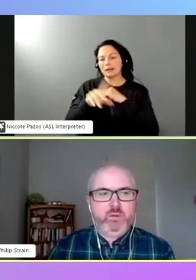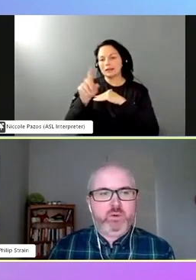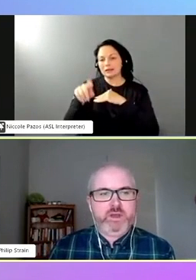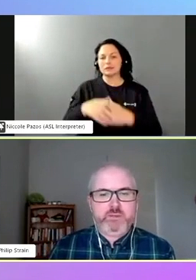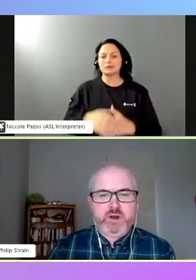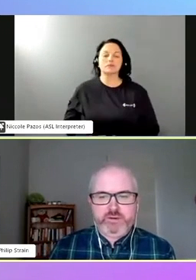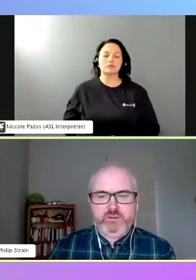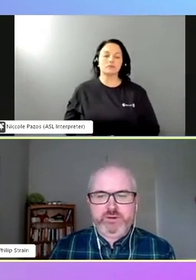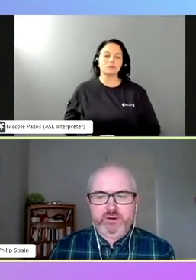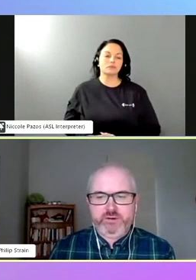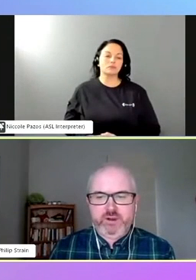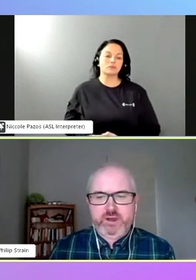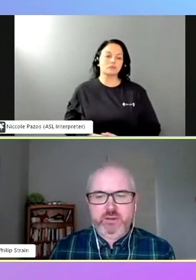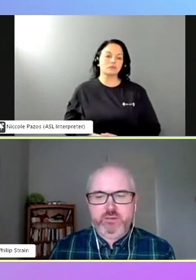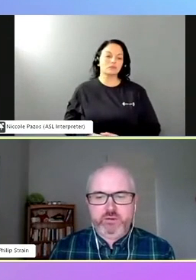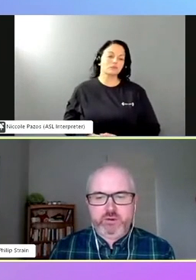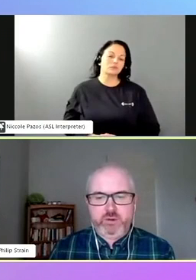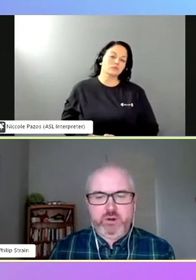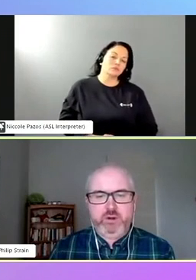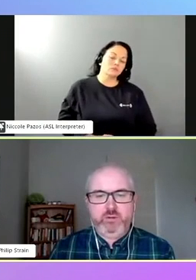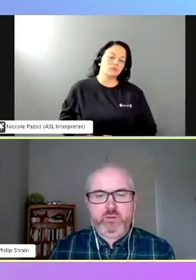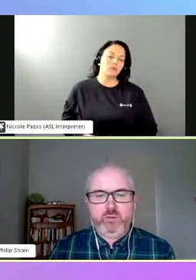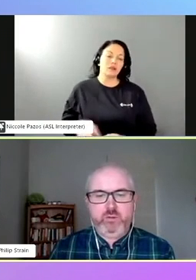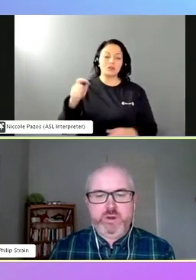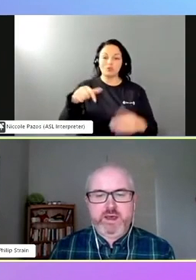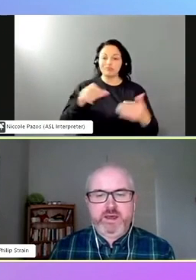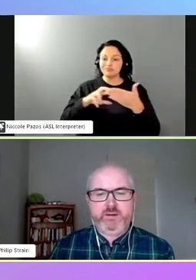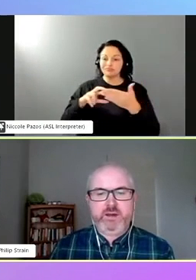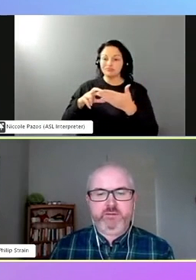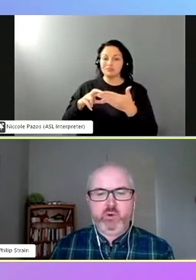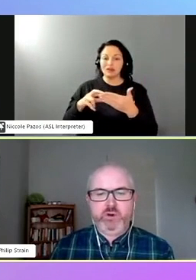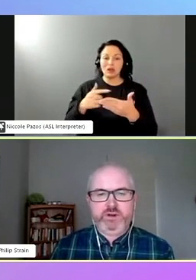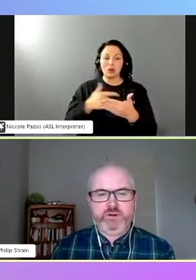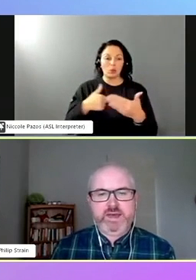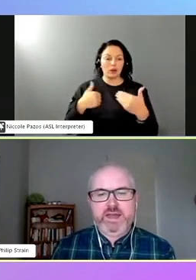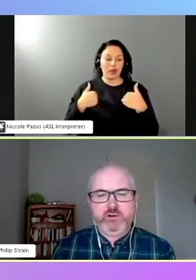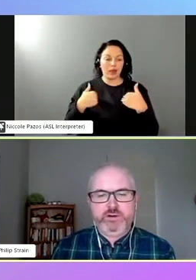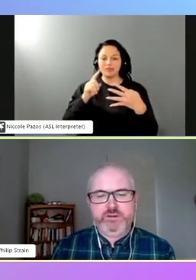the notion of the shortest distance in a specific direction.